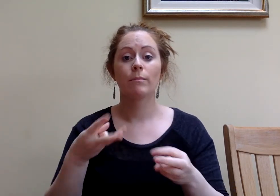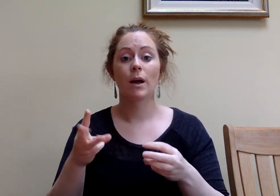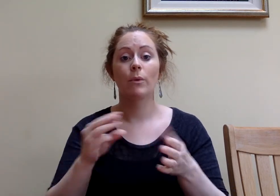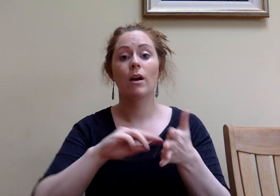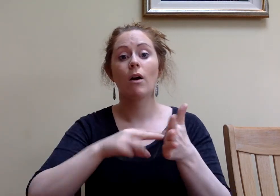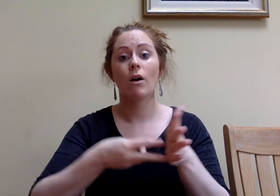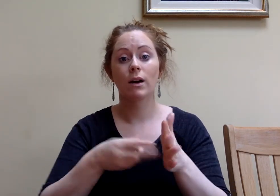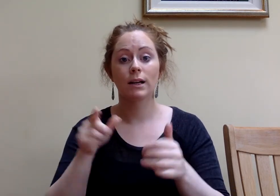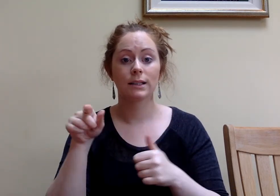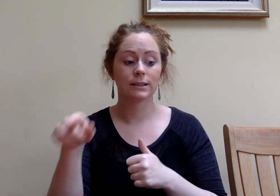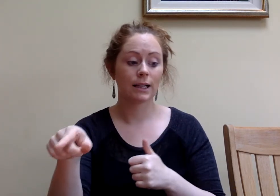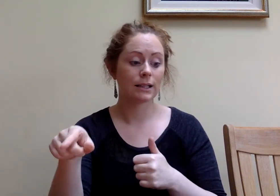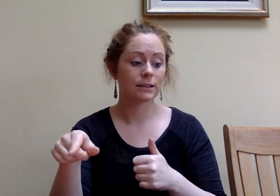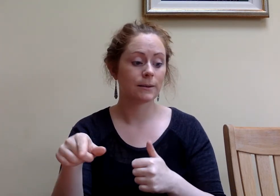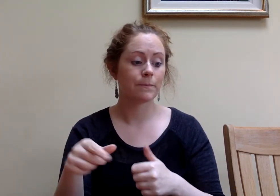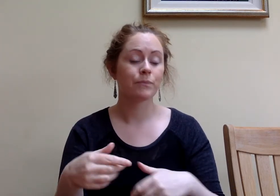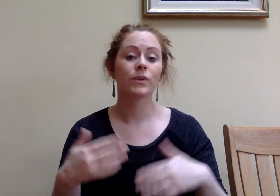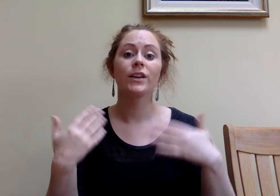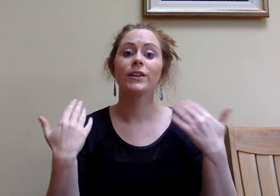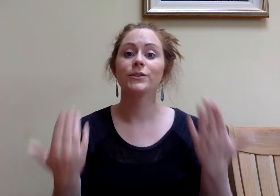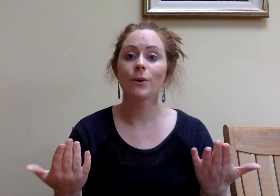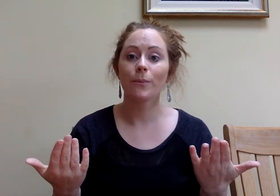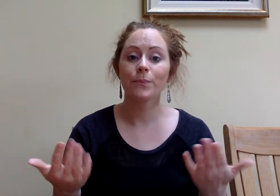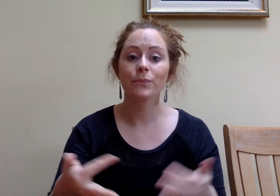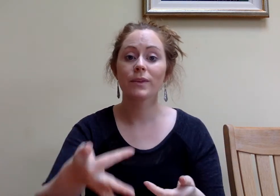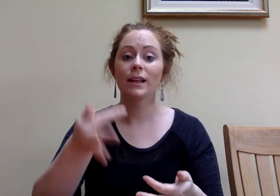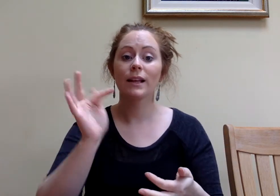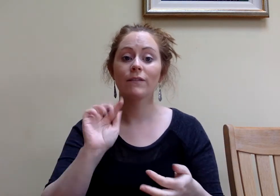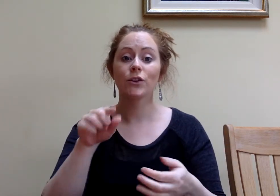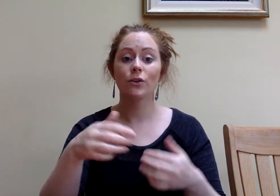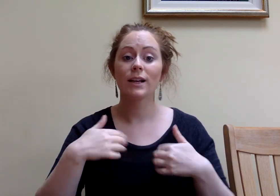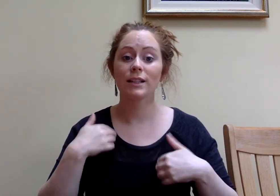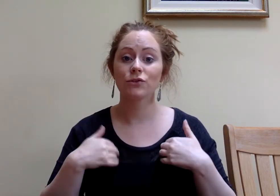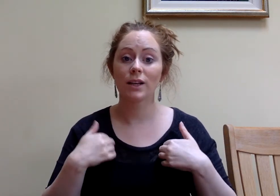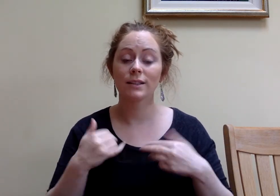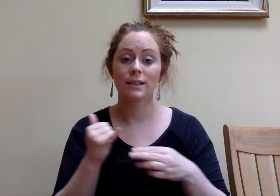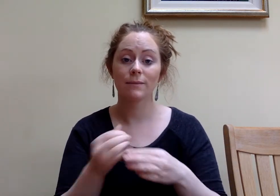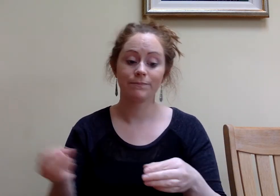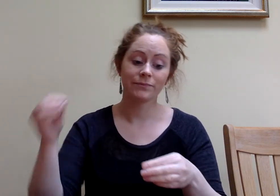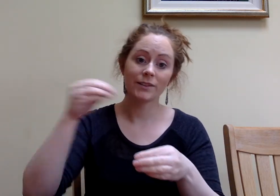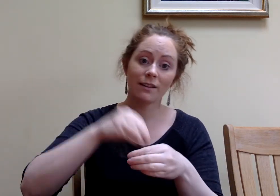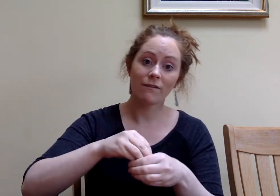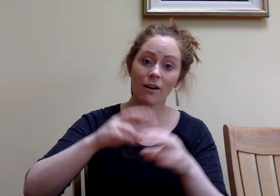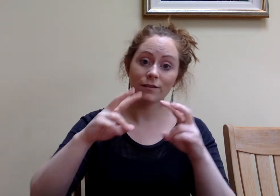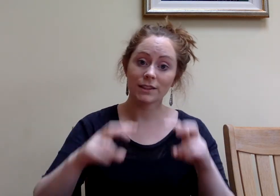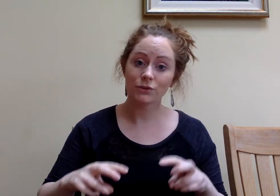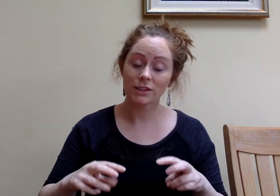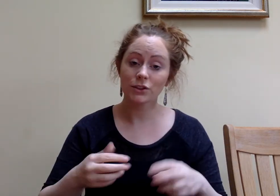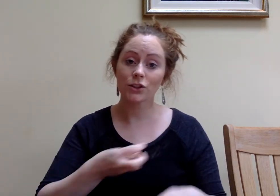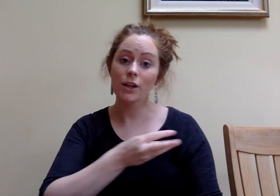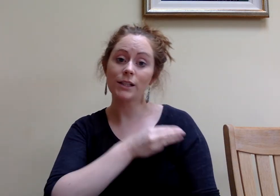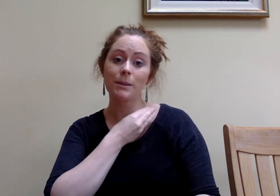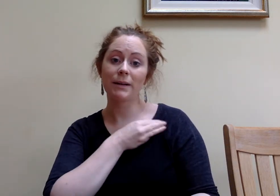I can organise that no problem. Please just let me know if you would like one. So, if you are interested to be involved in this research I’d love to hear from you!